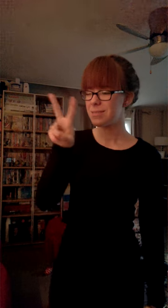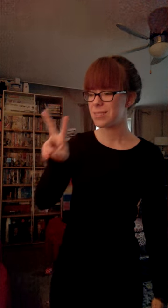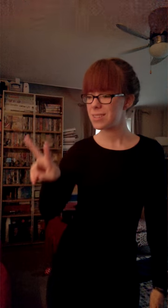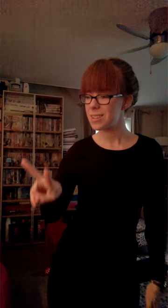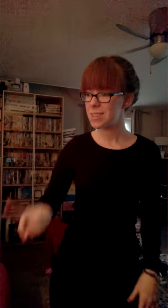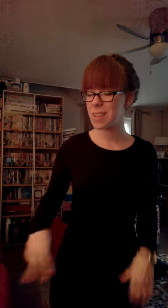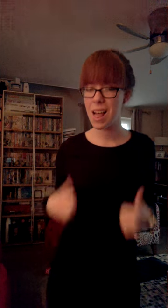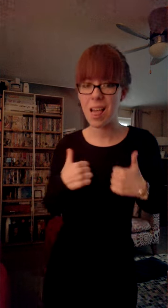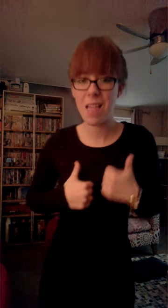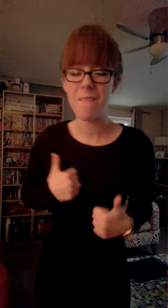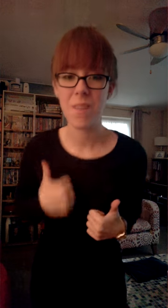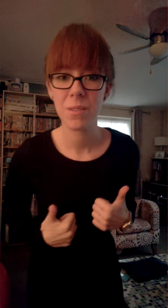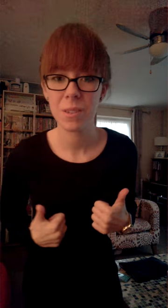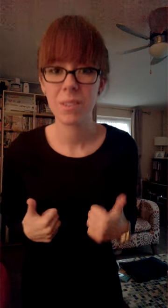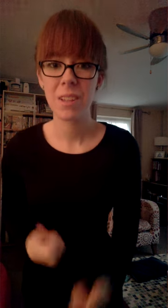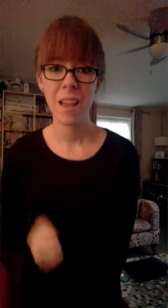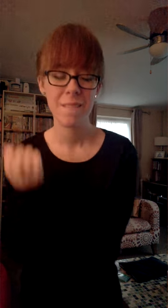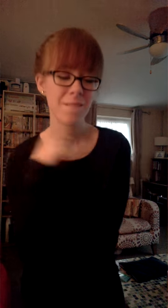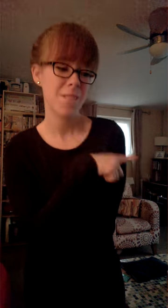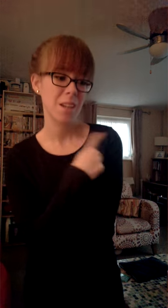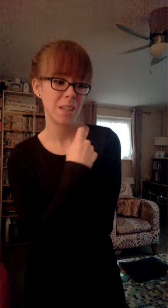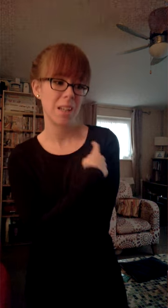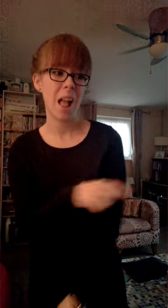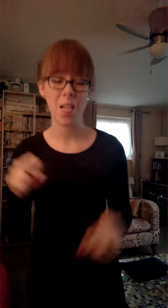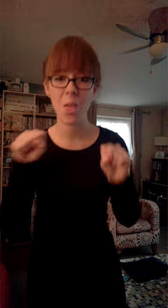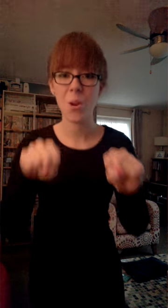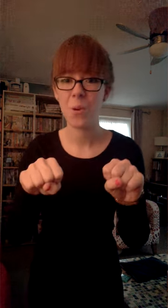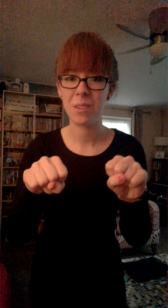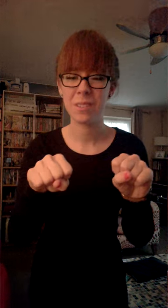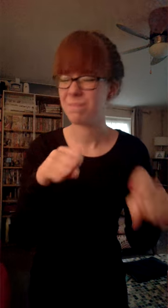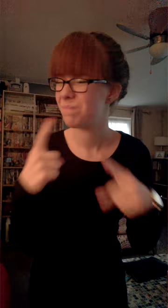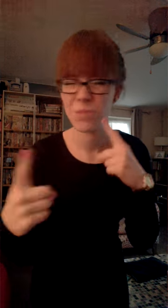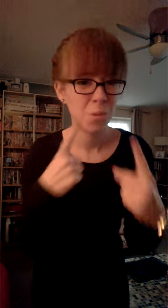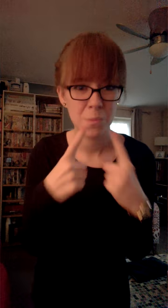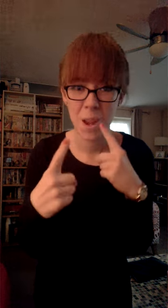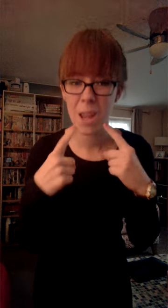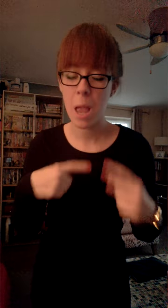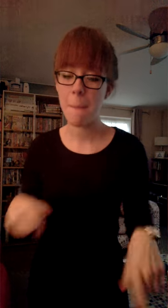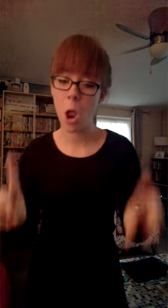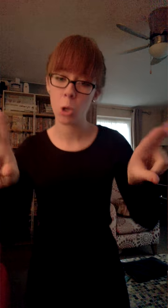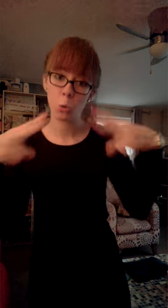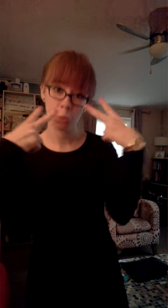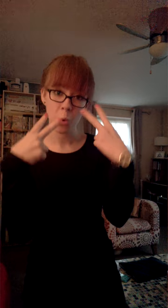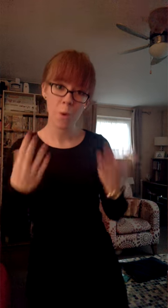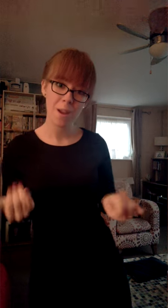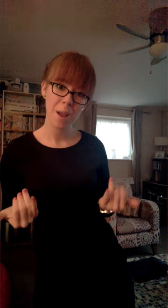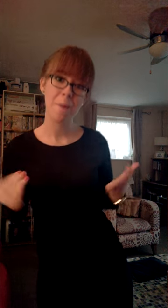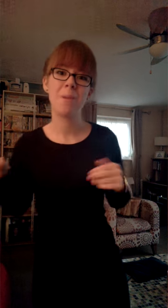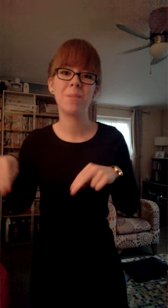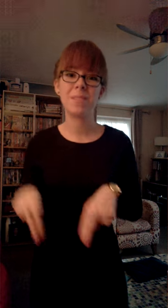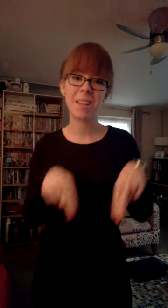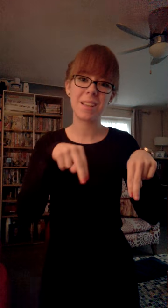If you sexy then flaunt it If you freaky then own it Don't brag about it, come show me Come on, dance